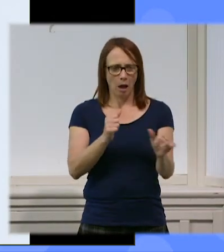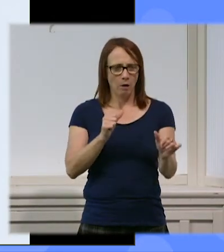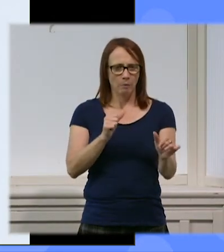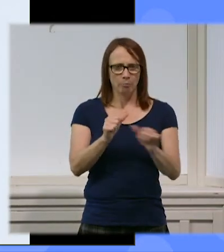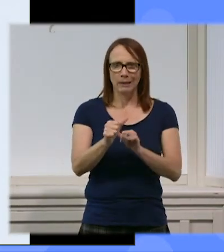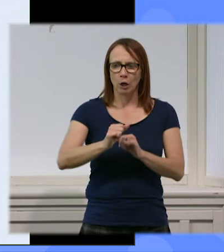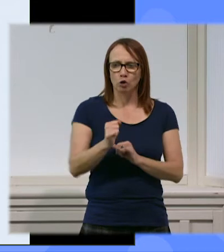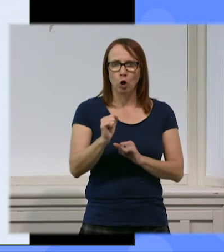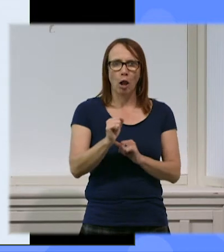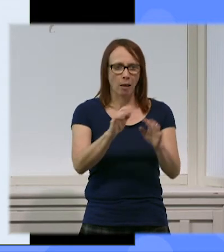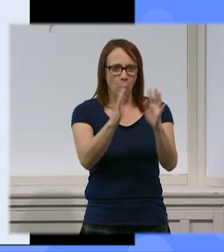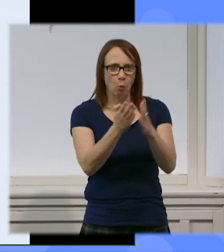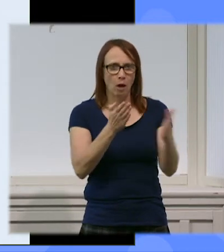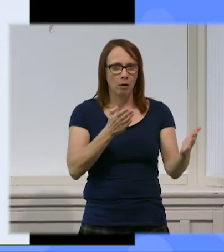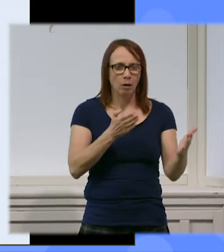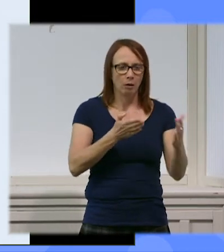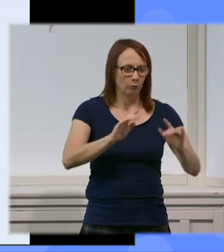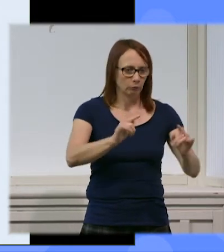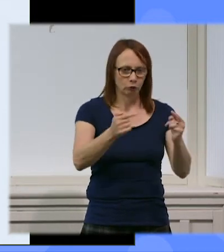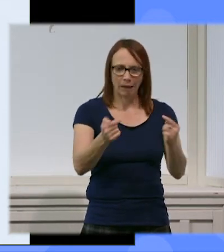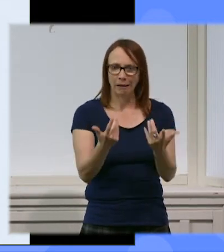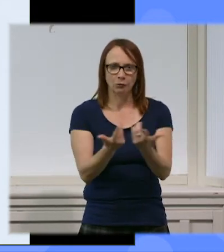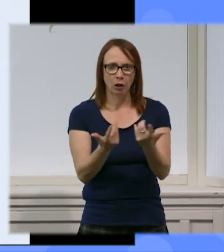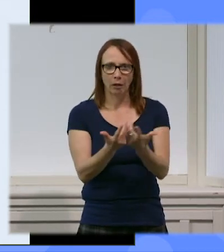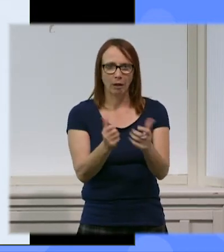Scotland and the world face in the 21st century and including those arising from